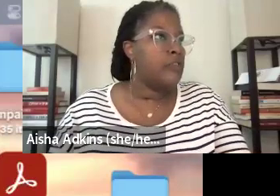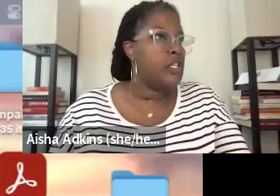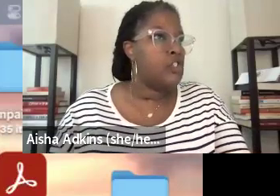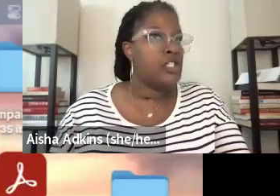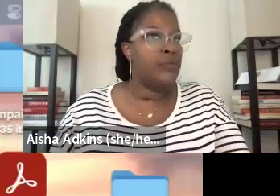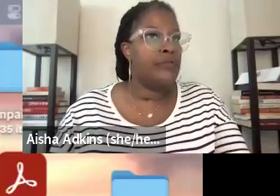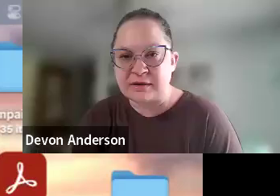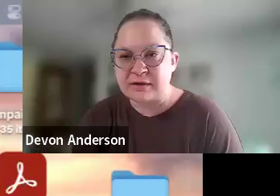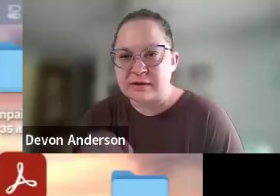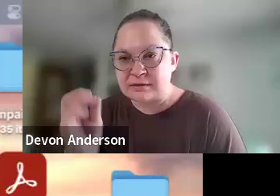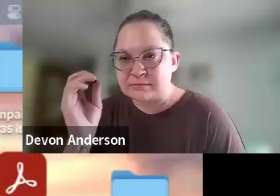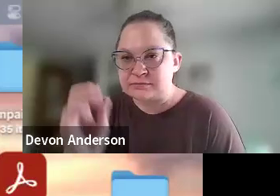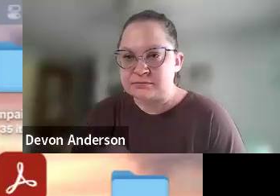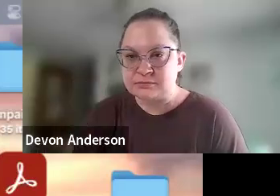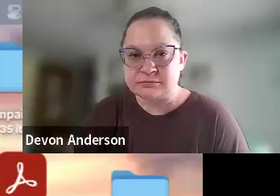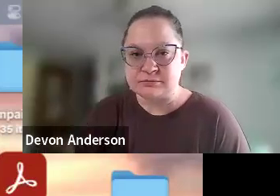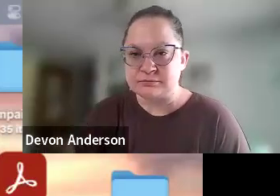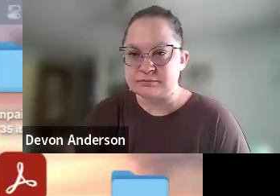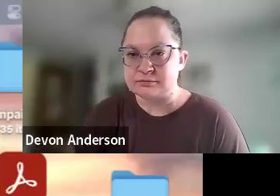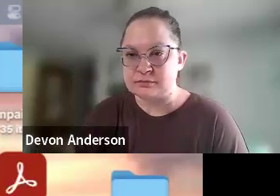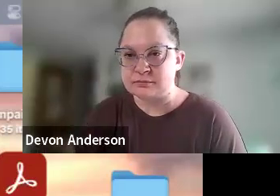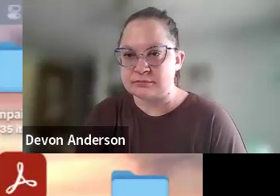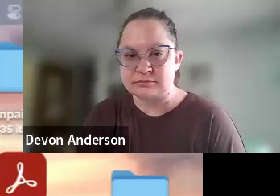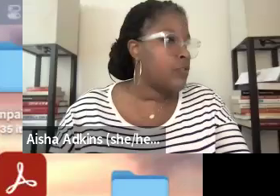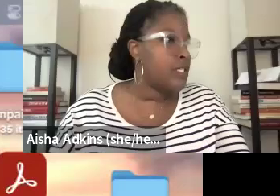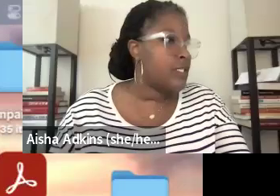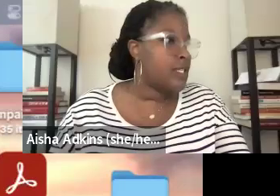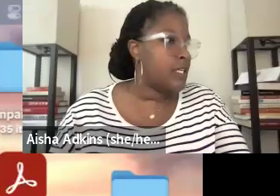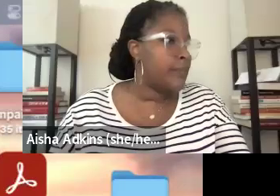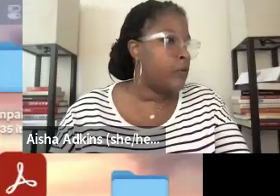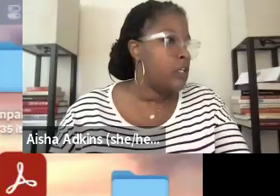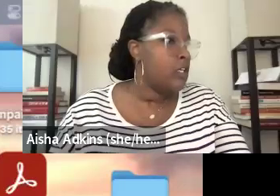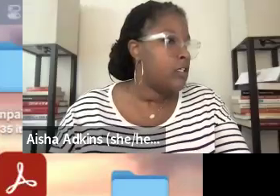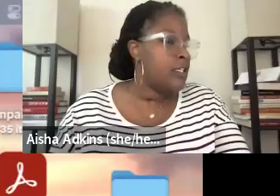give me - sorry about that. DEVON: No, that's certainly okay, we want to make sure this is accessible